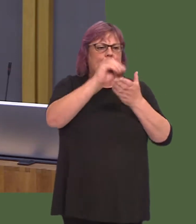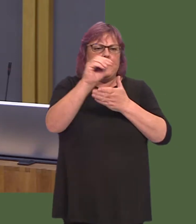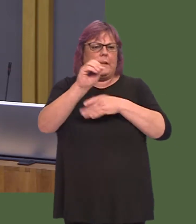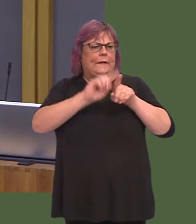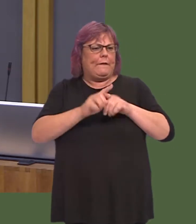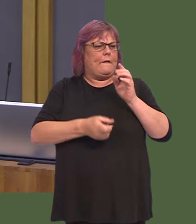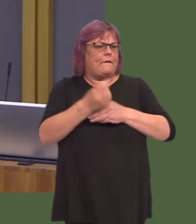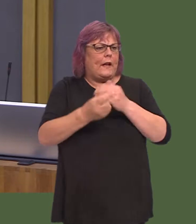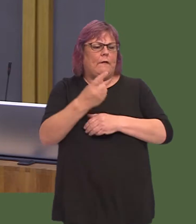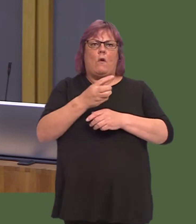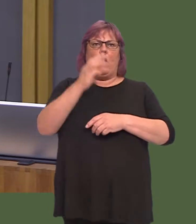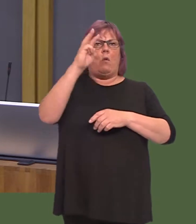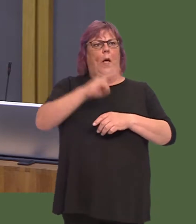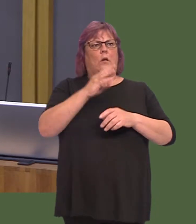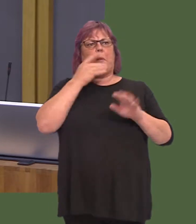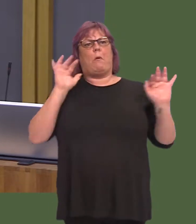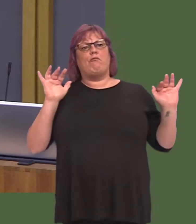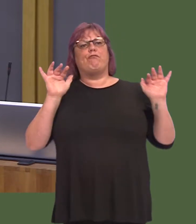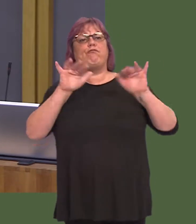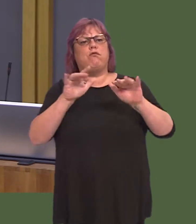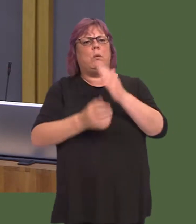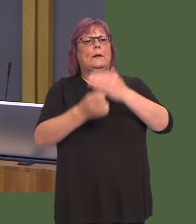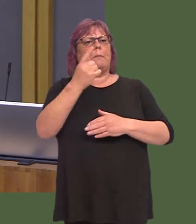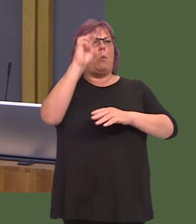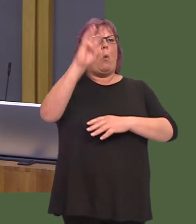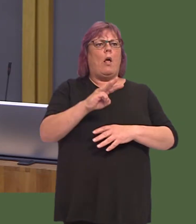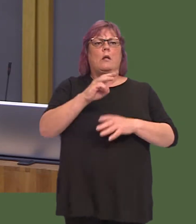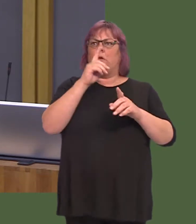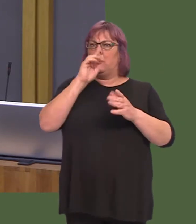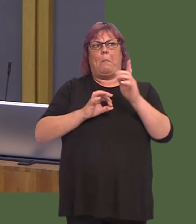Wales on the map, in order to market Wales, in order to bring economic benefit to Wales.